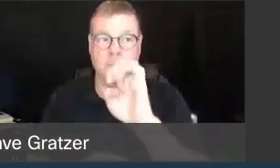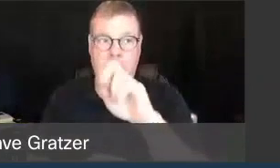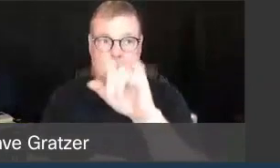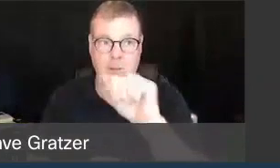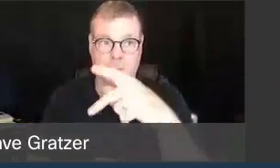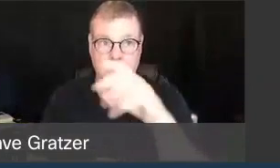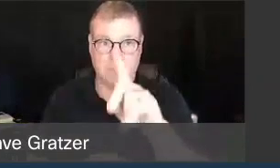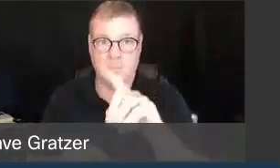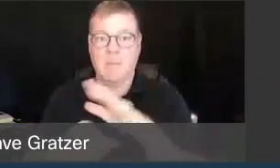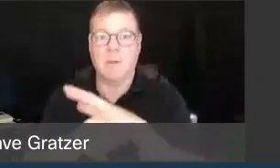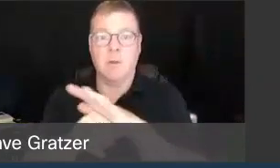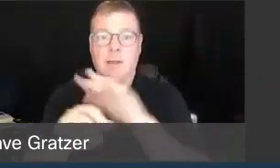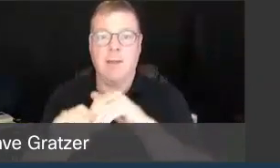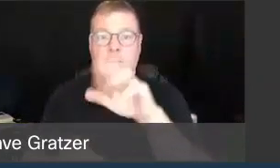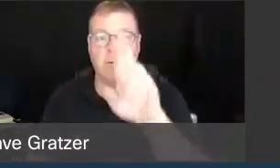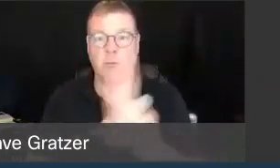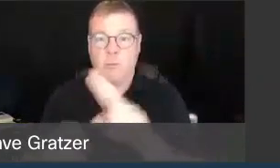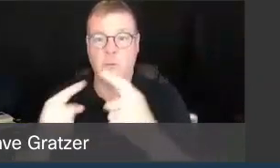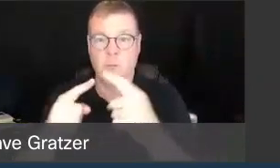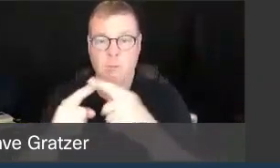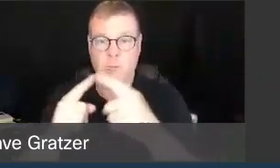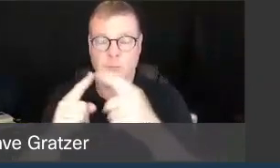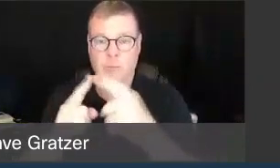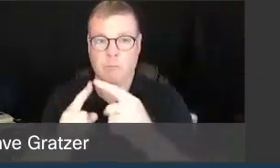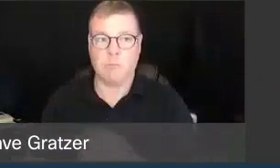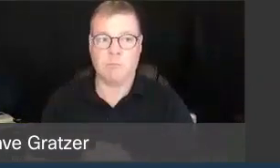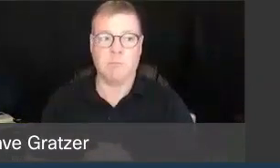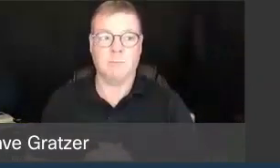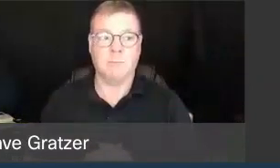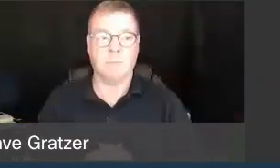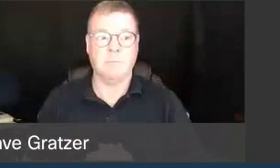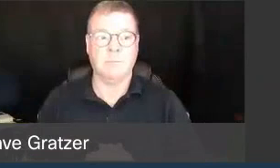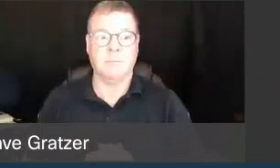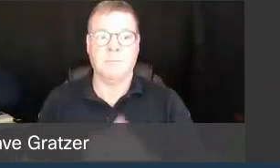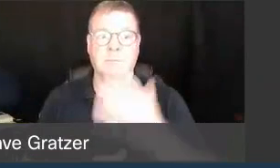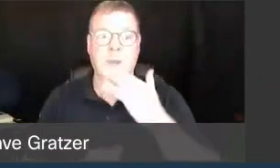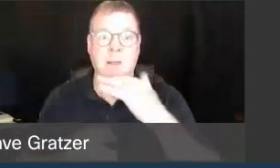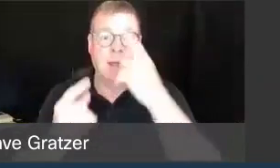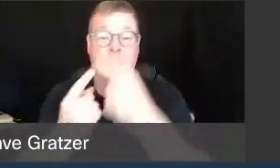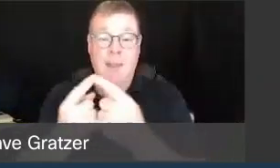located in the lower right-hand corner of your WebEx screen. The color contrast of the live